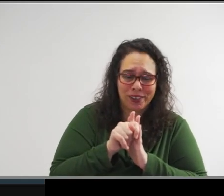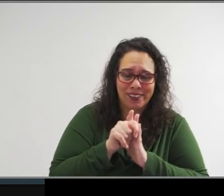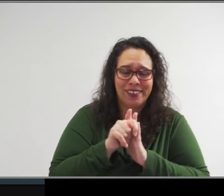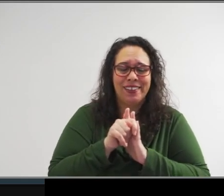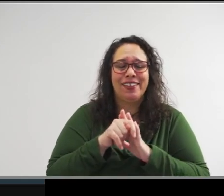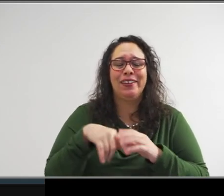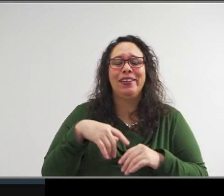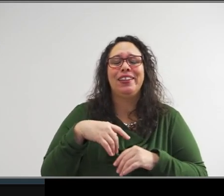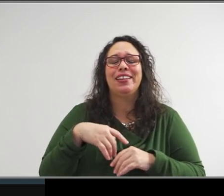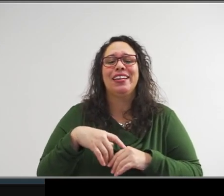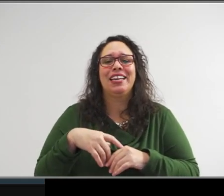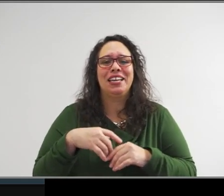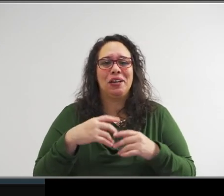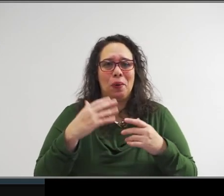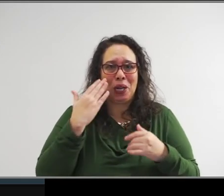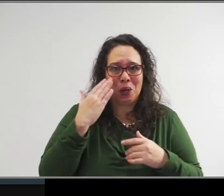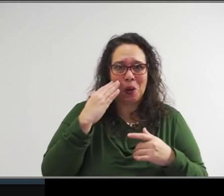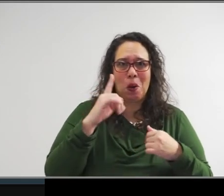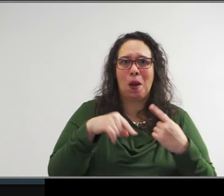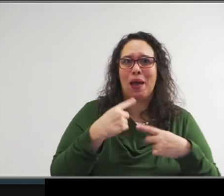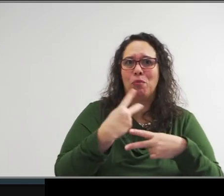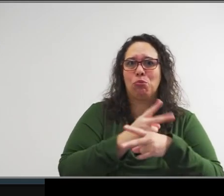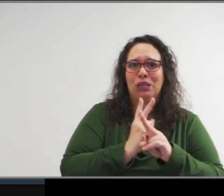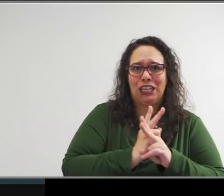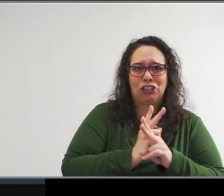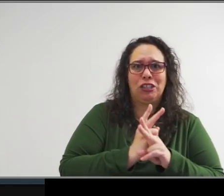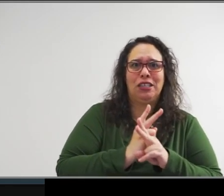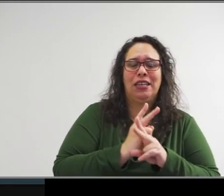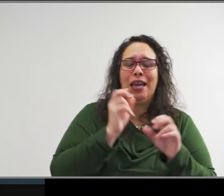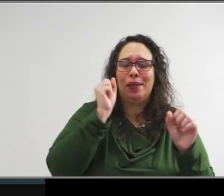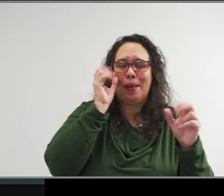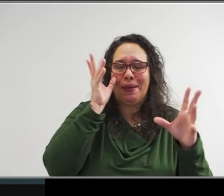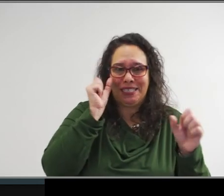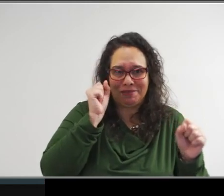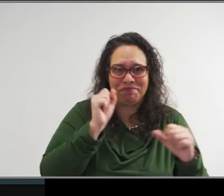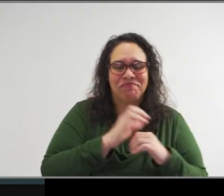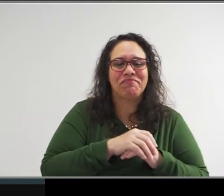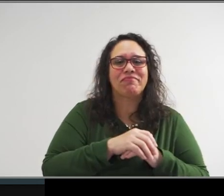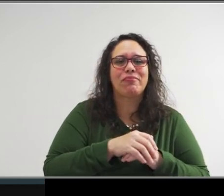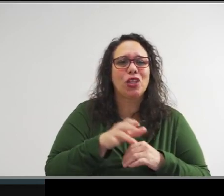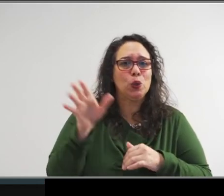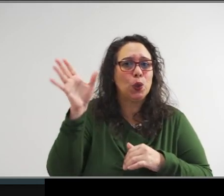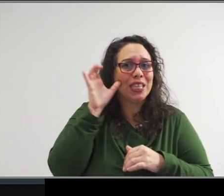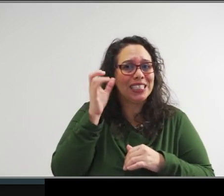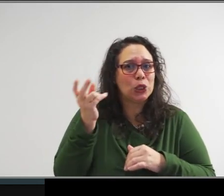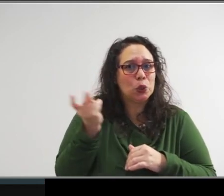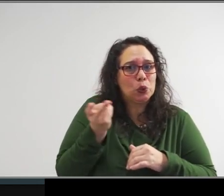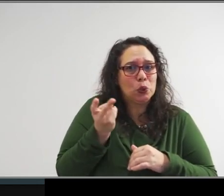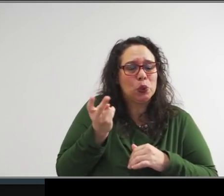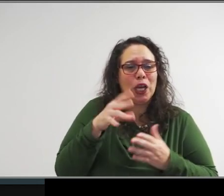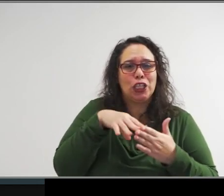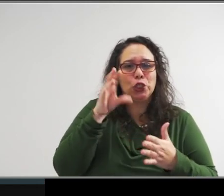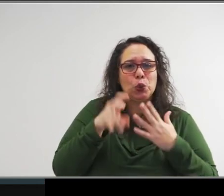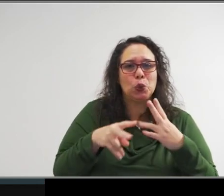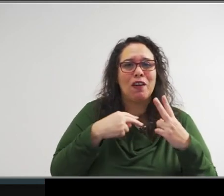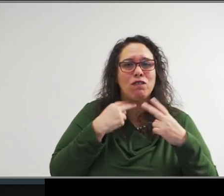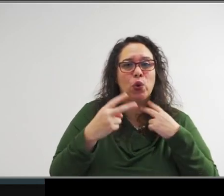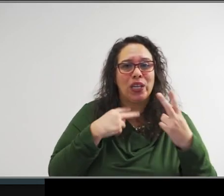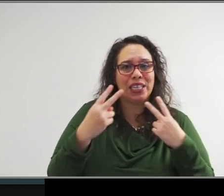what he knew about production was just amazing. And so to listen to those student voices was truly uplifting.